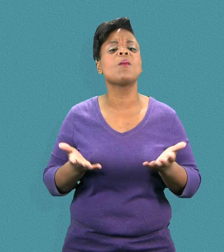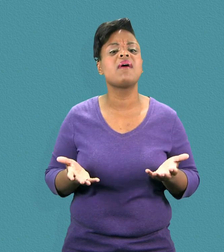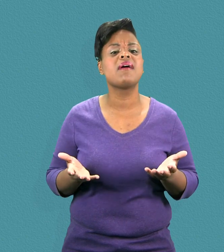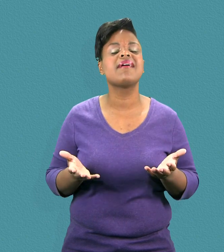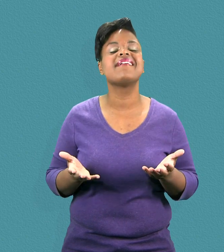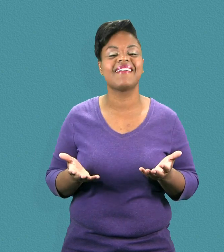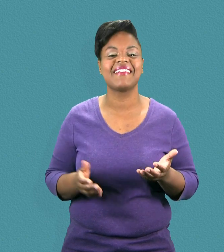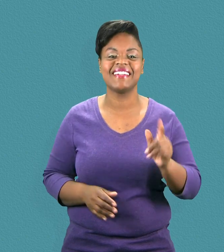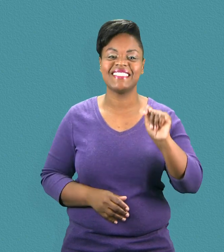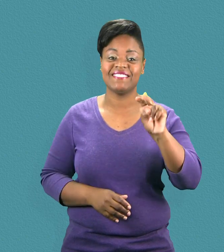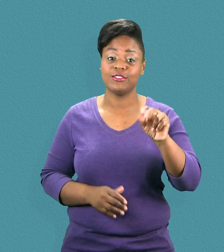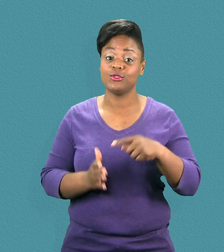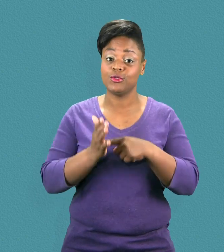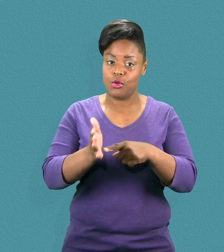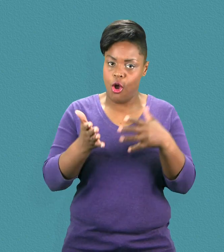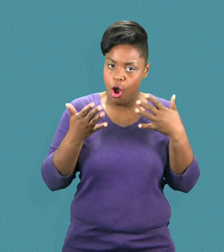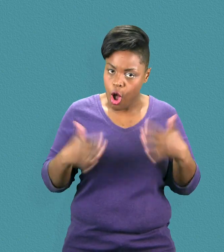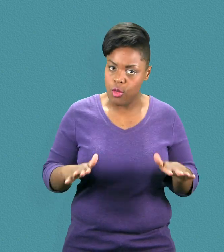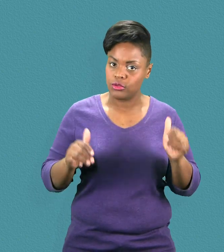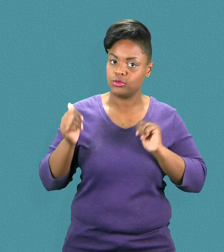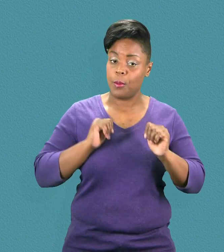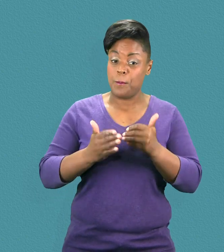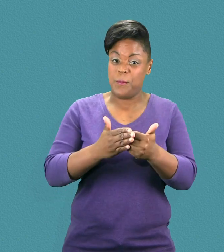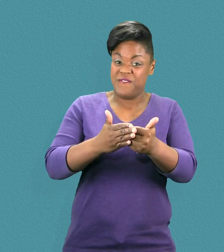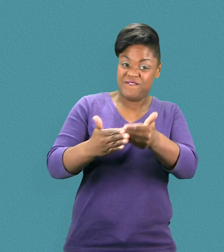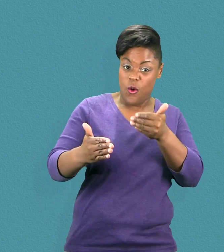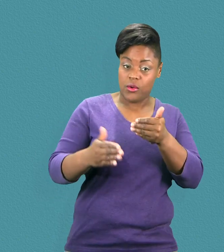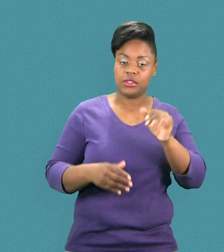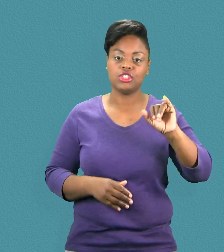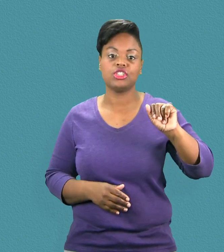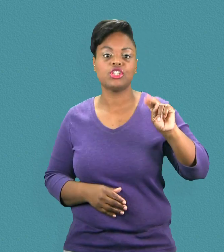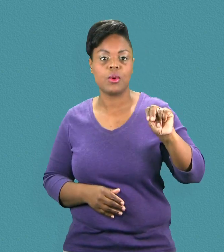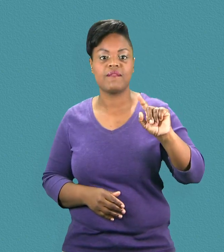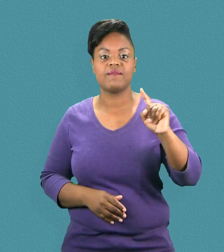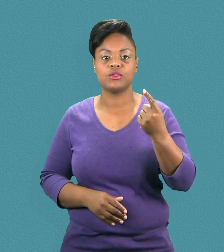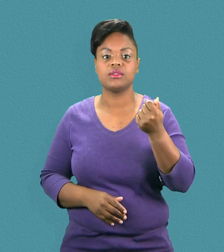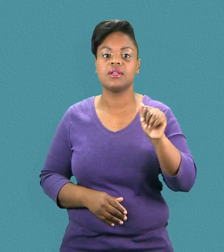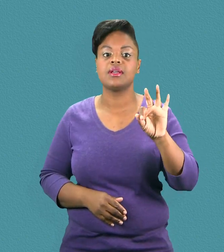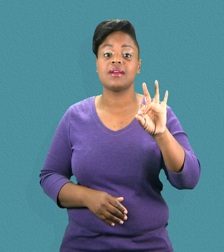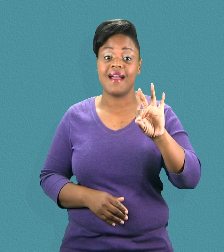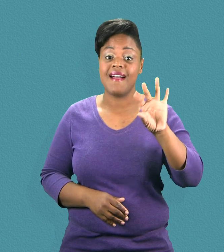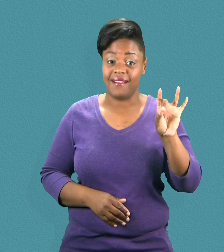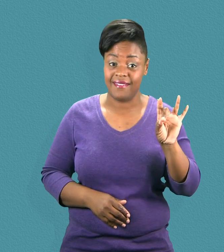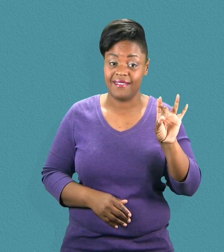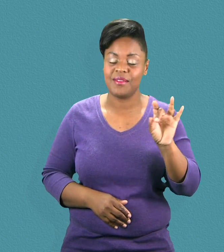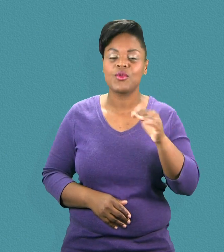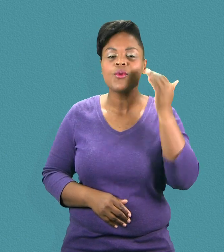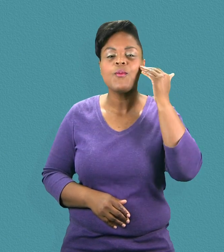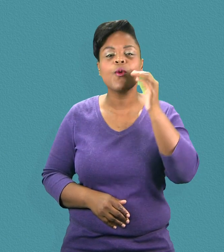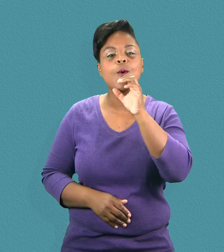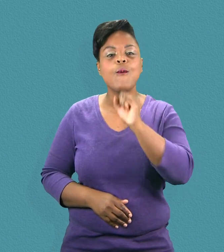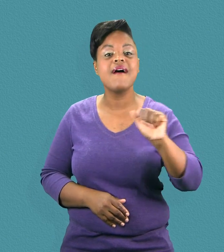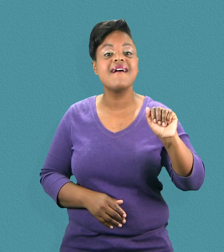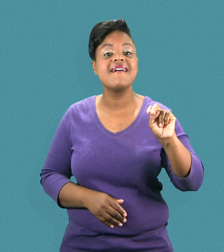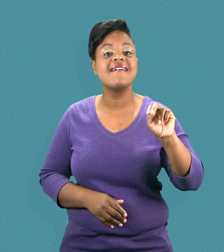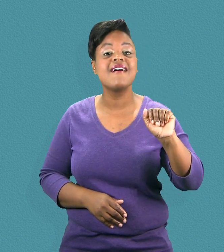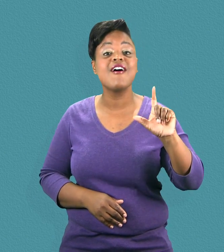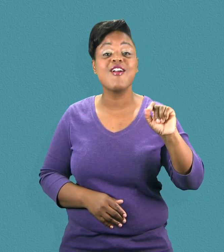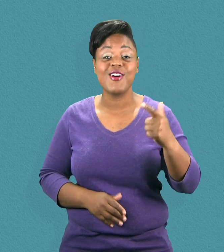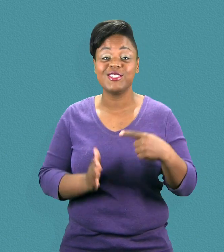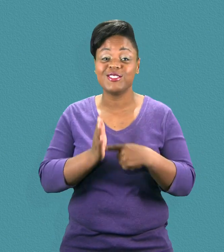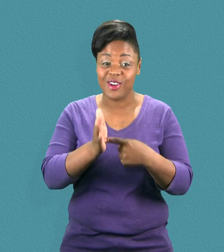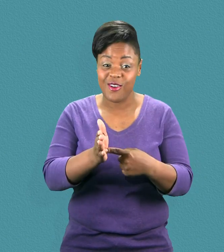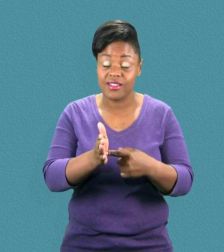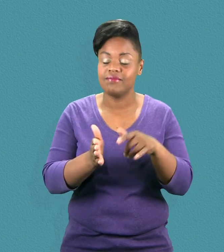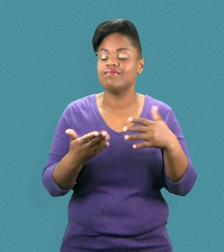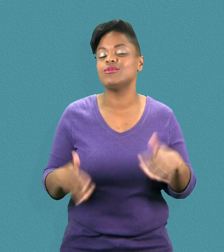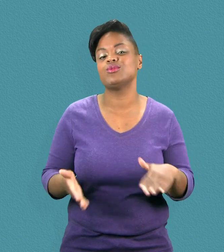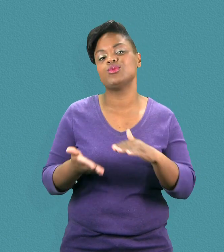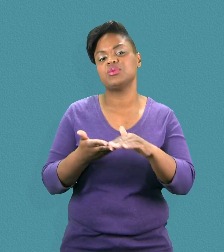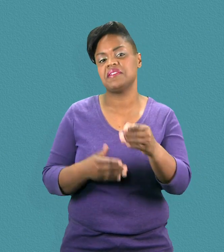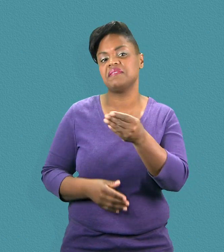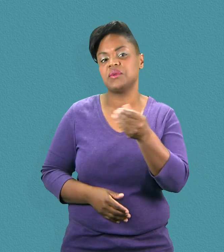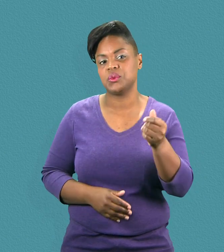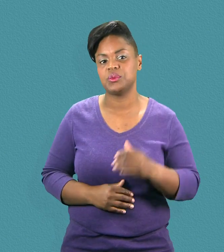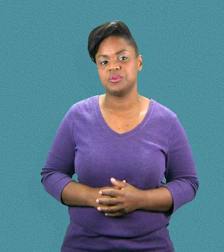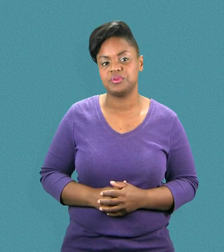“Pre-rule” programs are the ones that were shown before January 1, 1998 for analog programs,